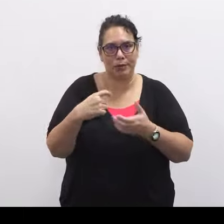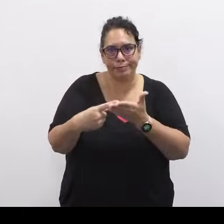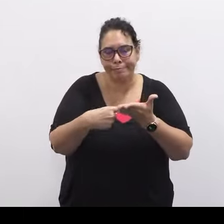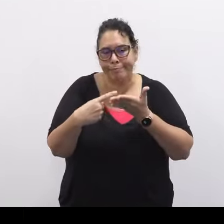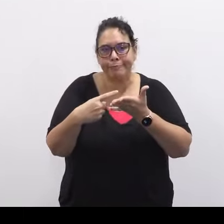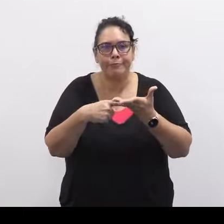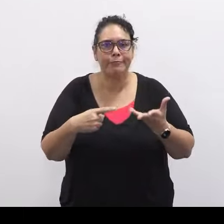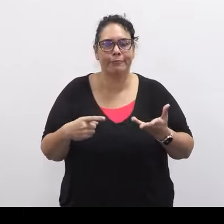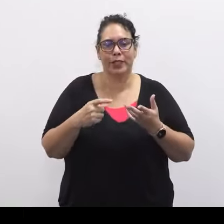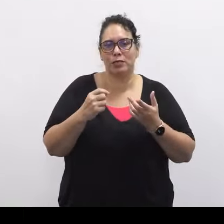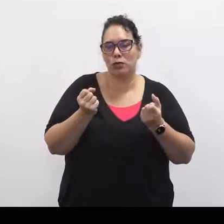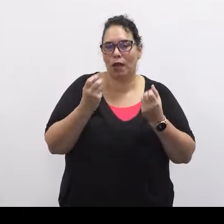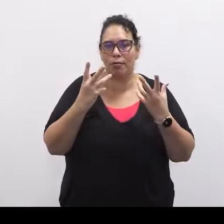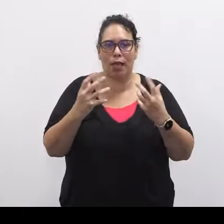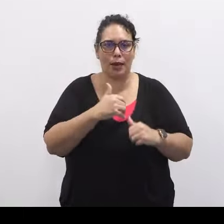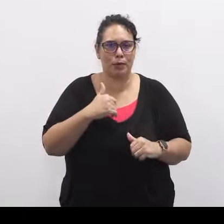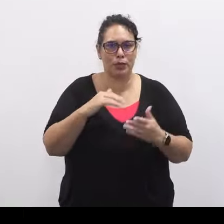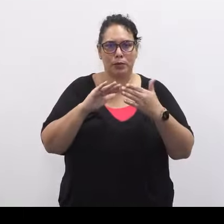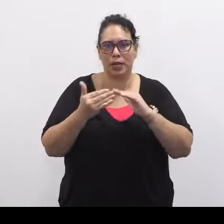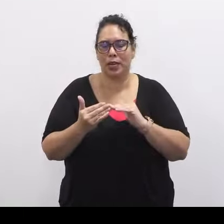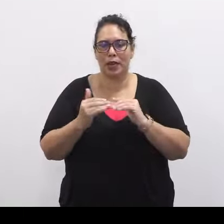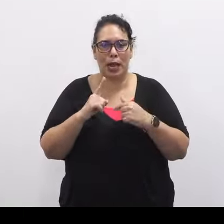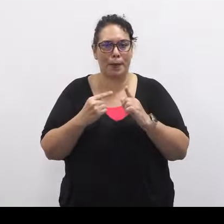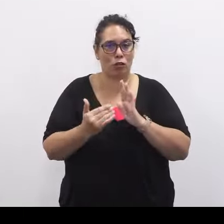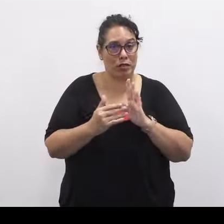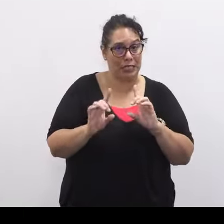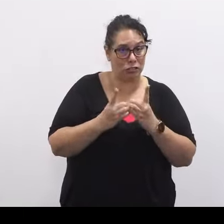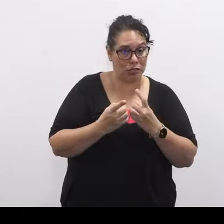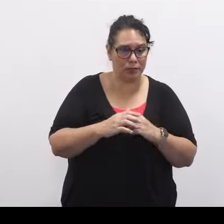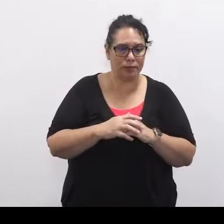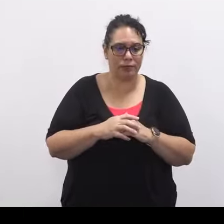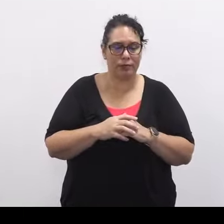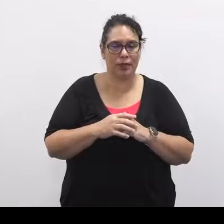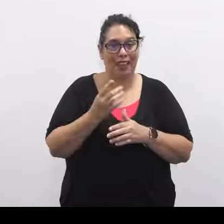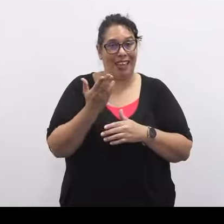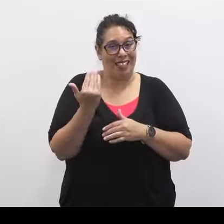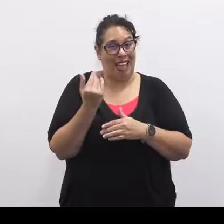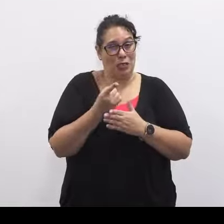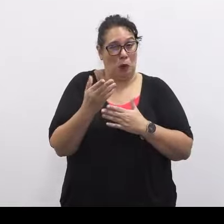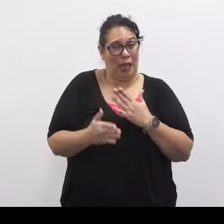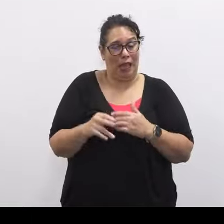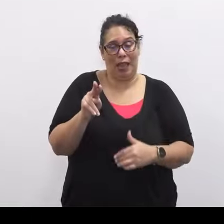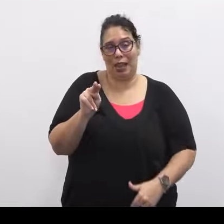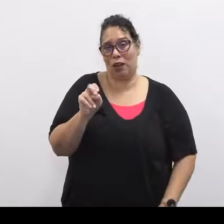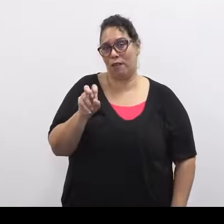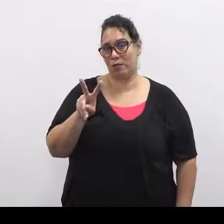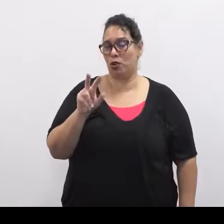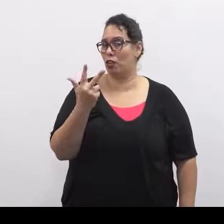of a lot of members of our community about redistricting. Last weekend on November 13th,